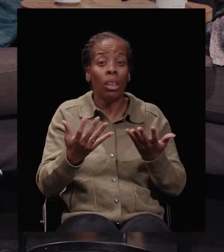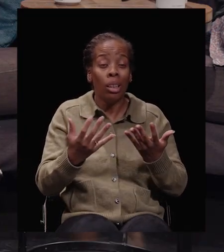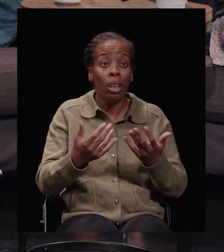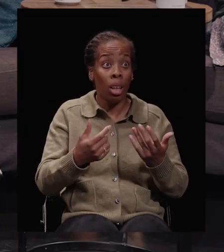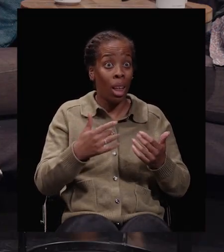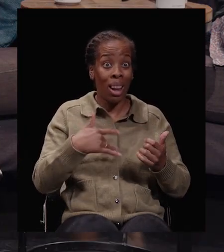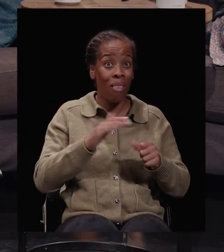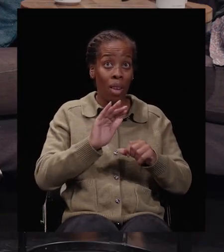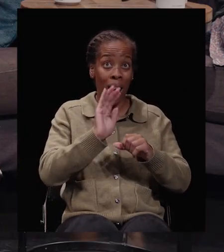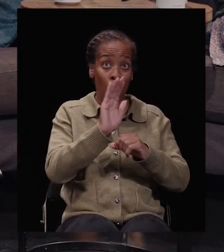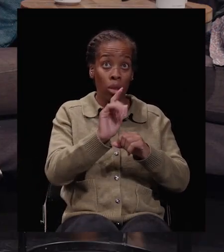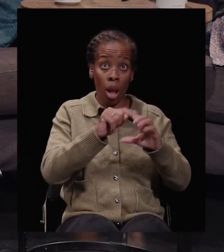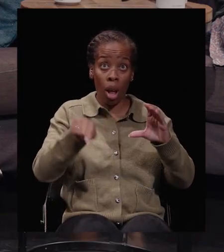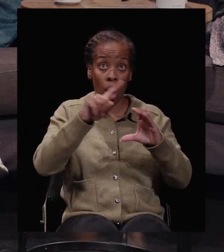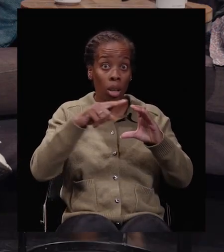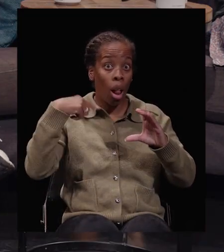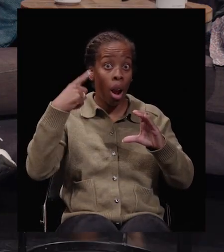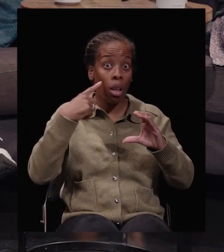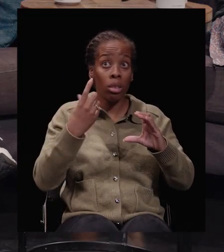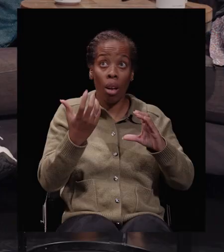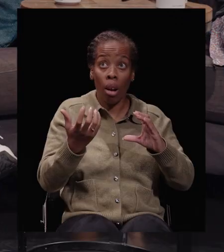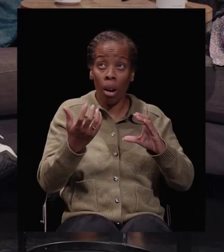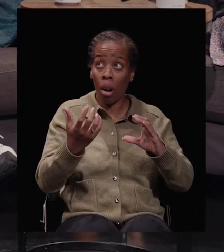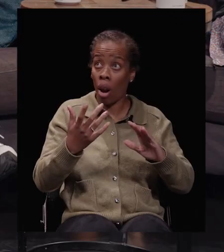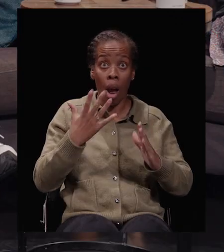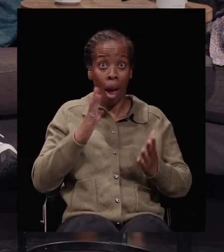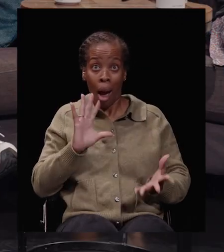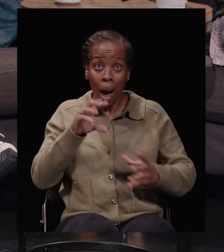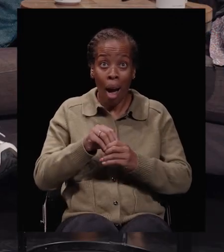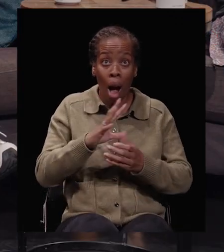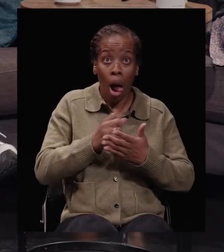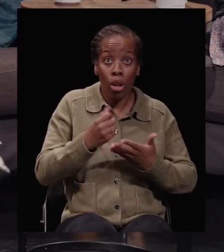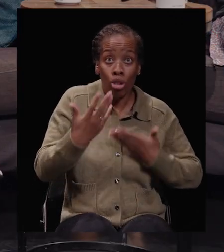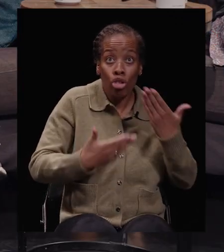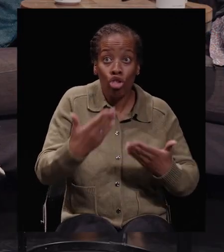to contribute to culture in a way for which you are paid. And if you wanna contribute to culture,